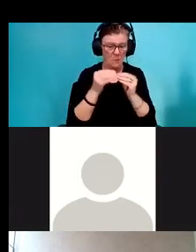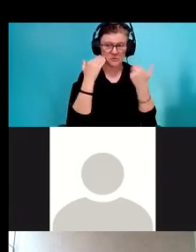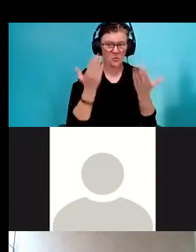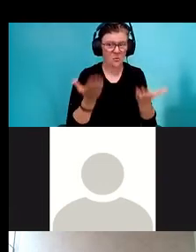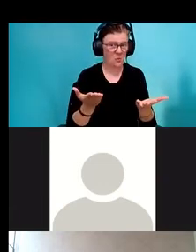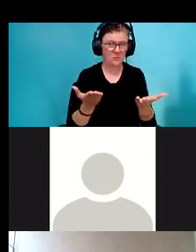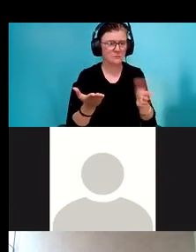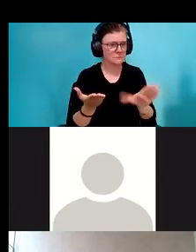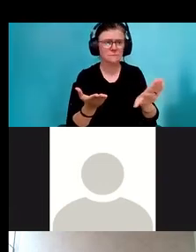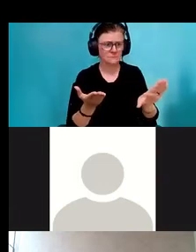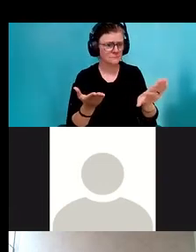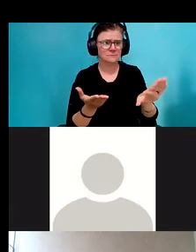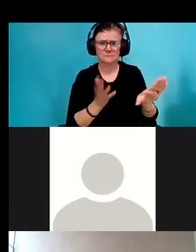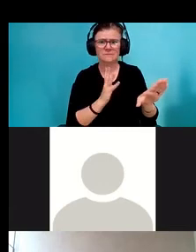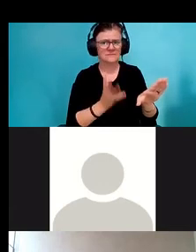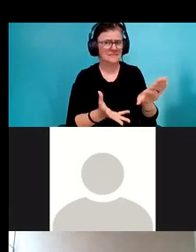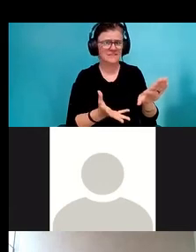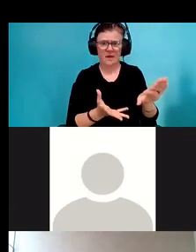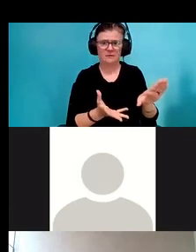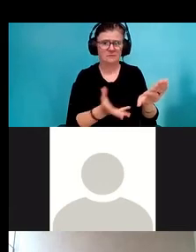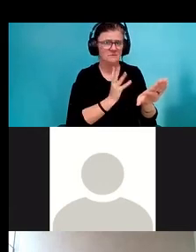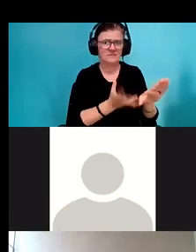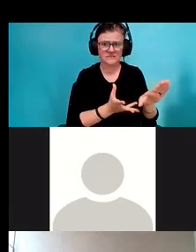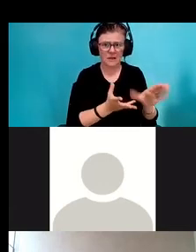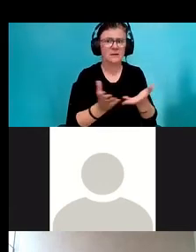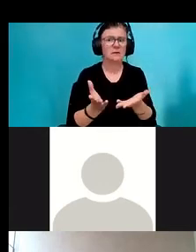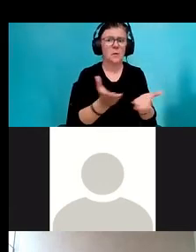you need source documentation. So you must, we advise you to leave